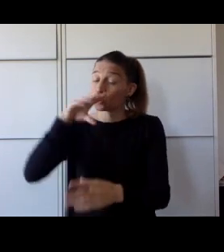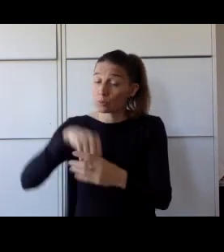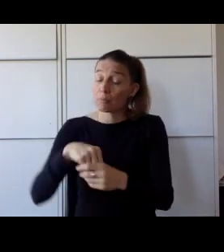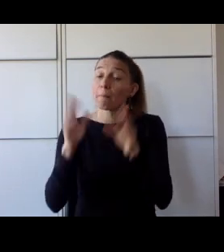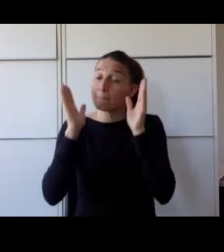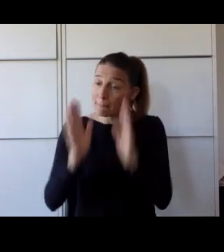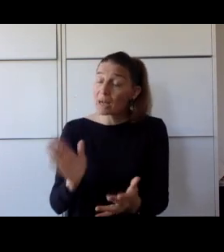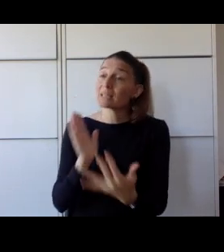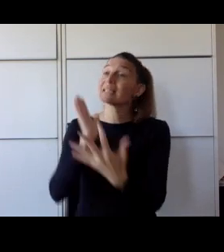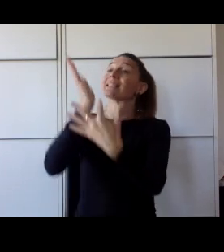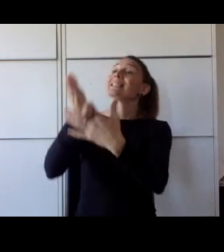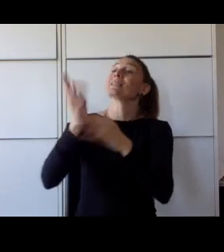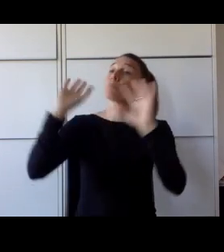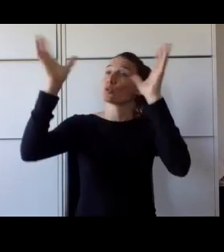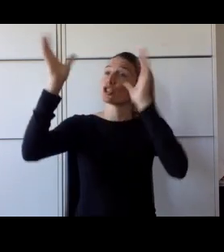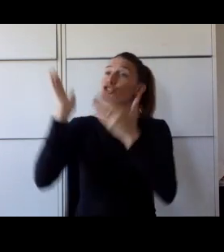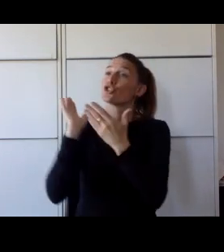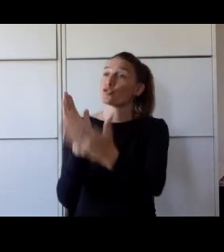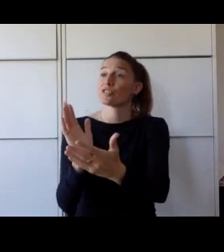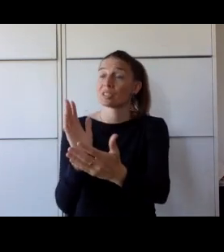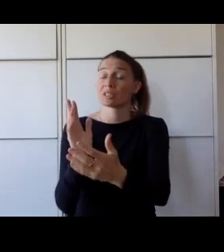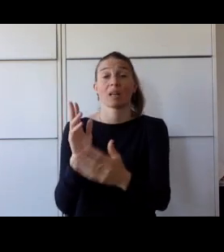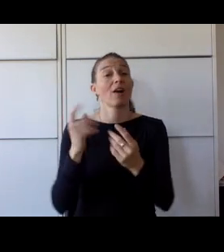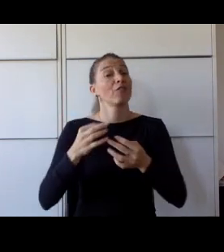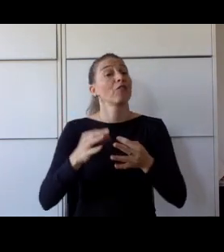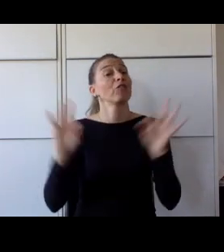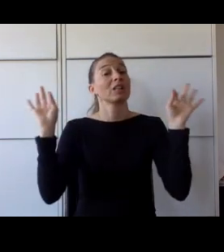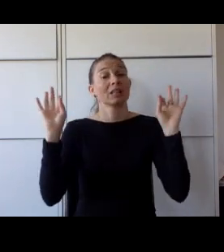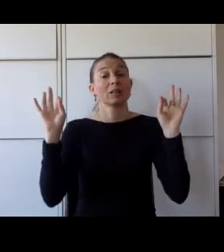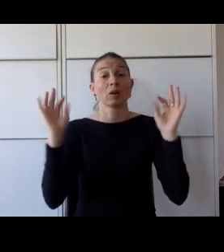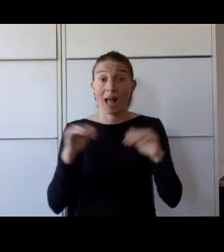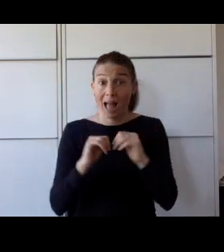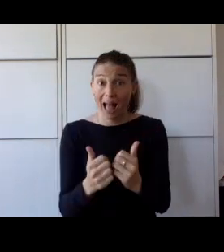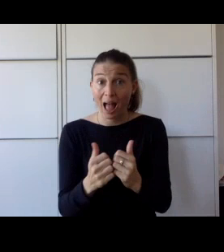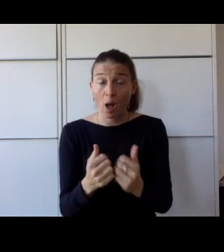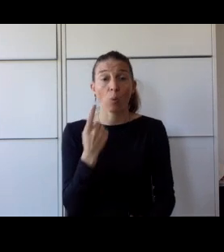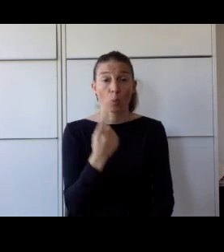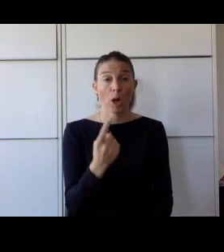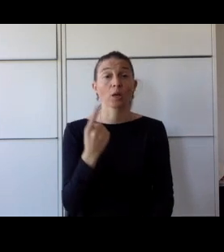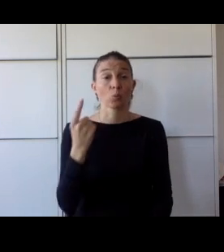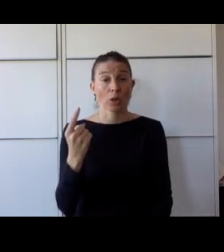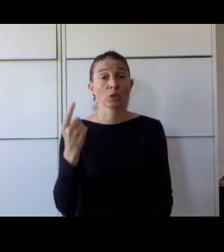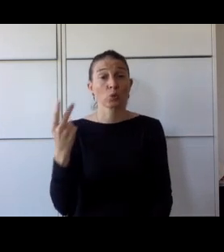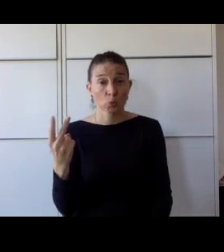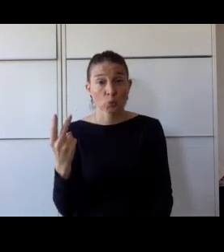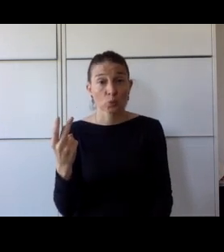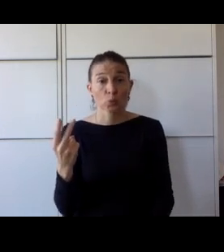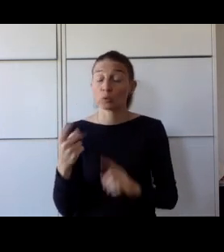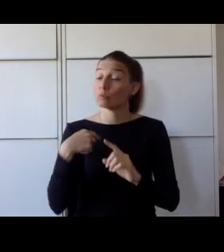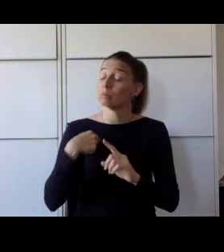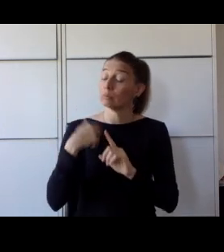free of charge by the single European emergency number 112. So anybody that calls 112 in any country in the EU